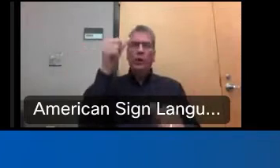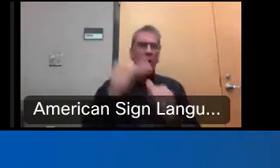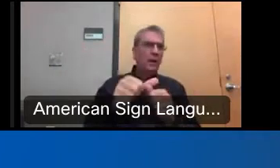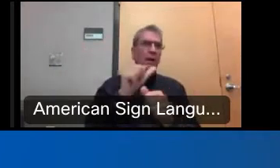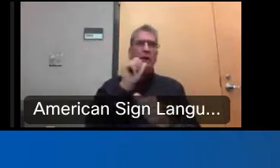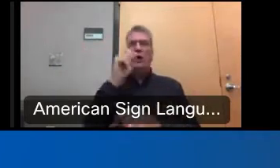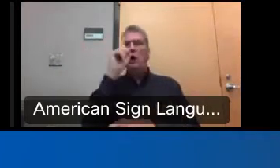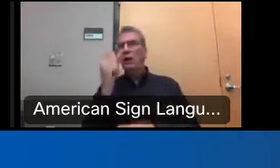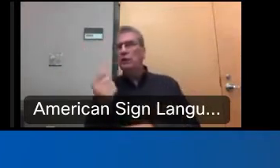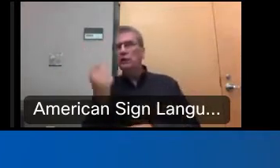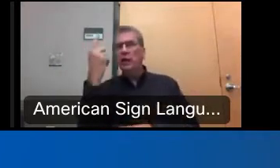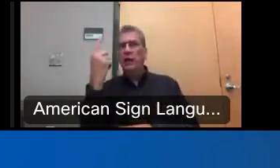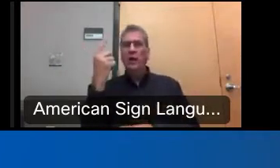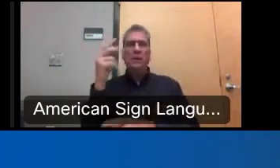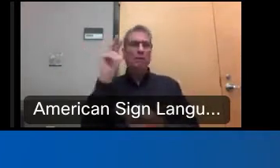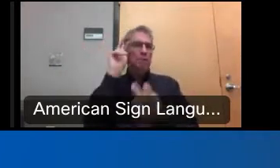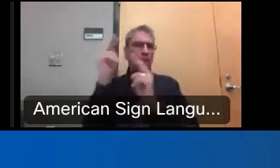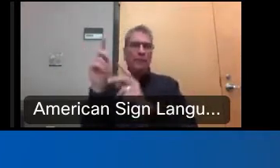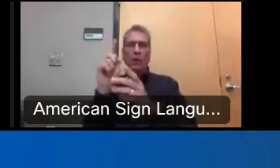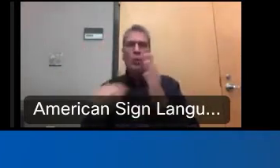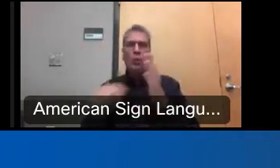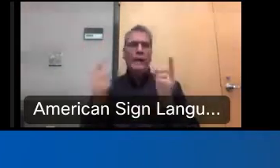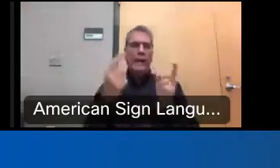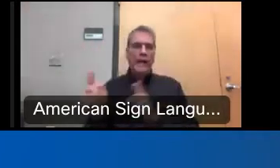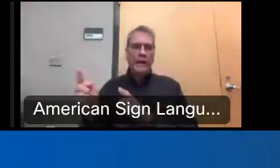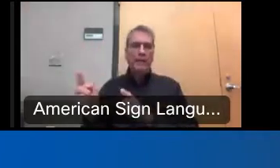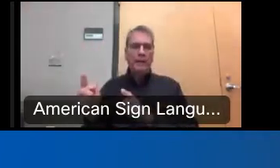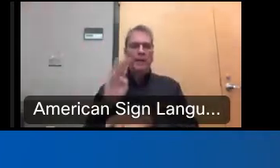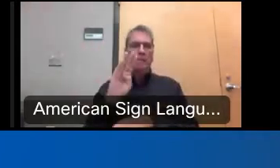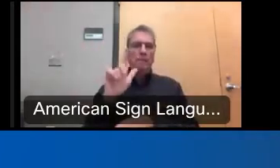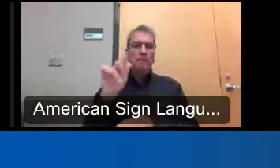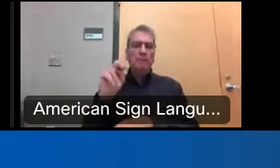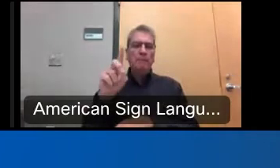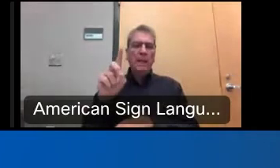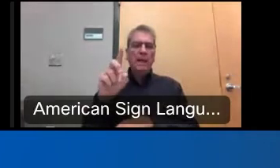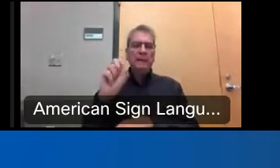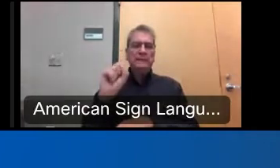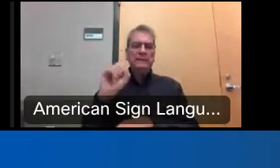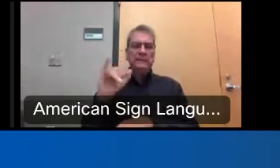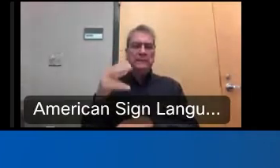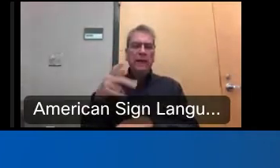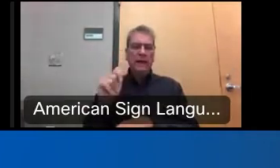or you misinterpret what happened. And I really this is 1 of my biggest themes